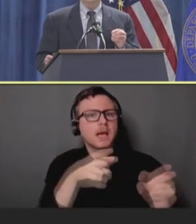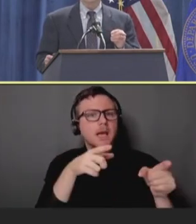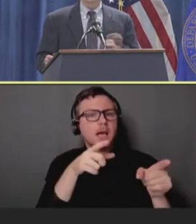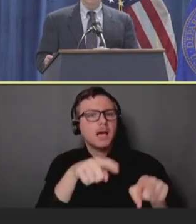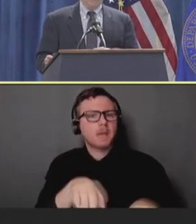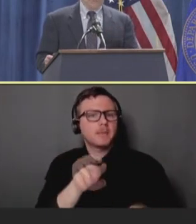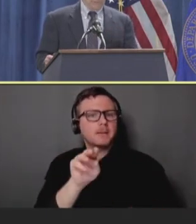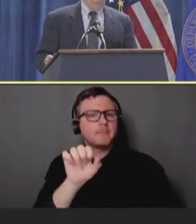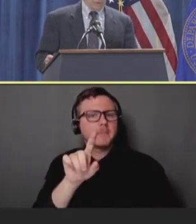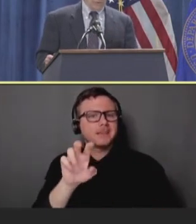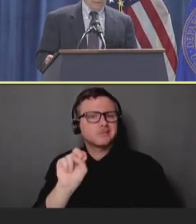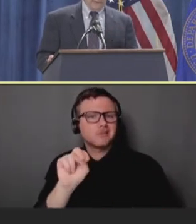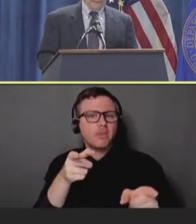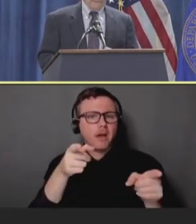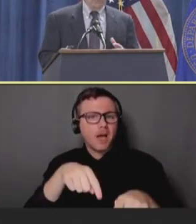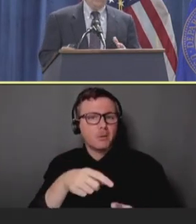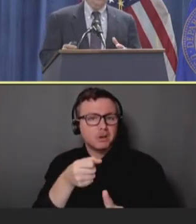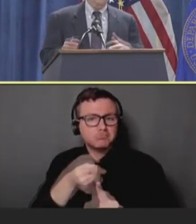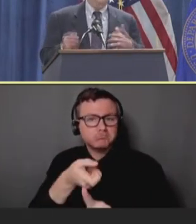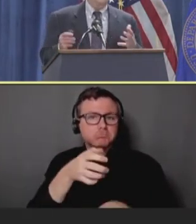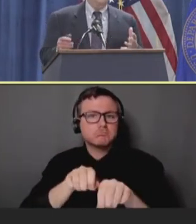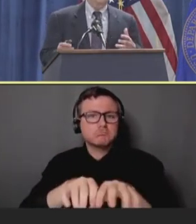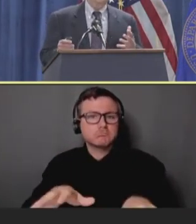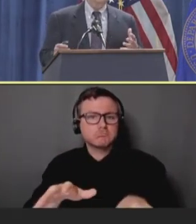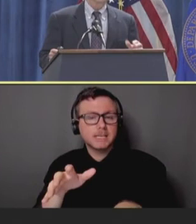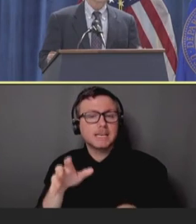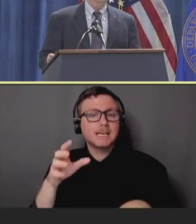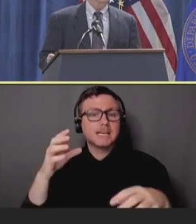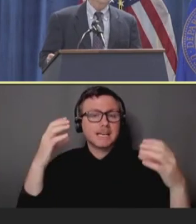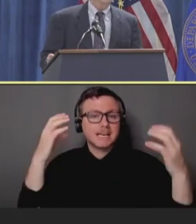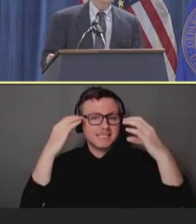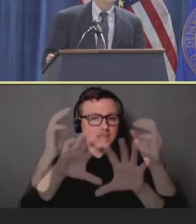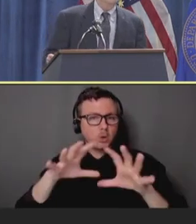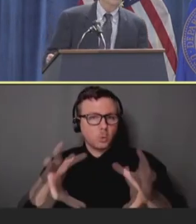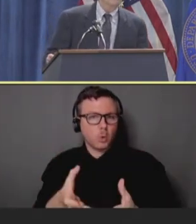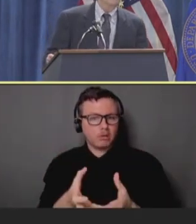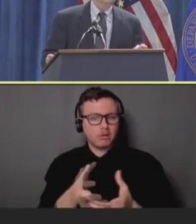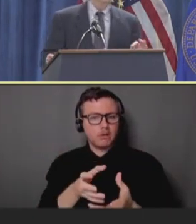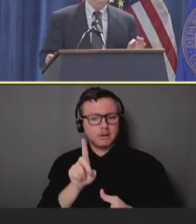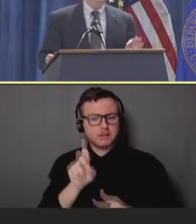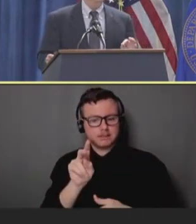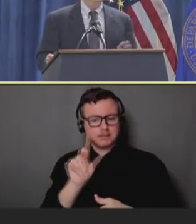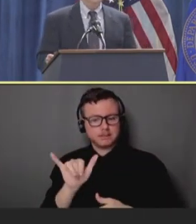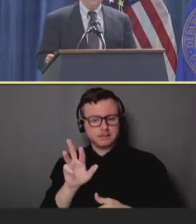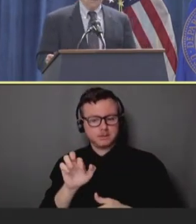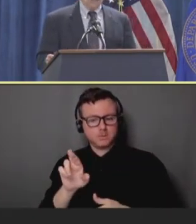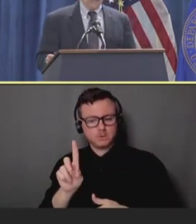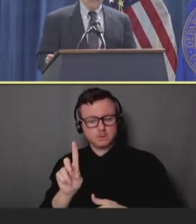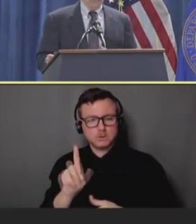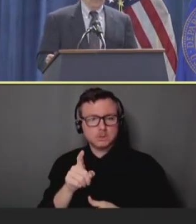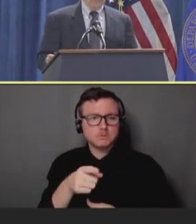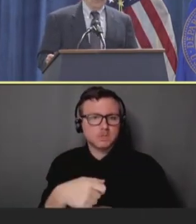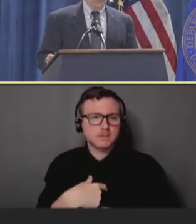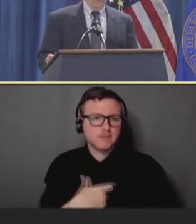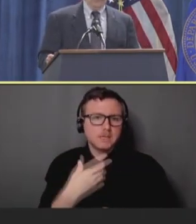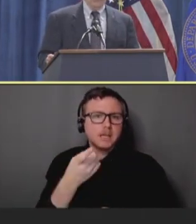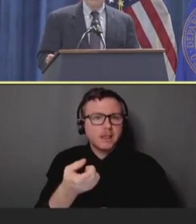just before. And there was great fear about the spread of other vaccine containable diseases.